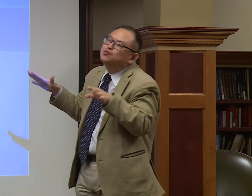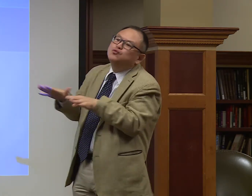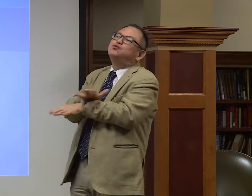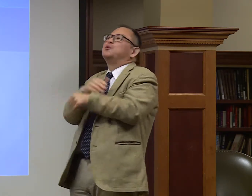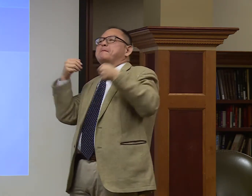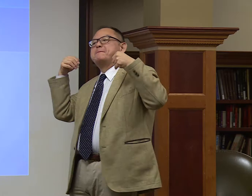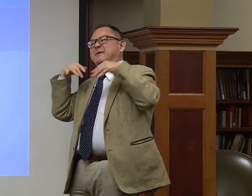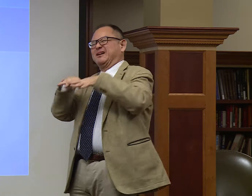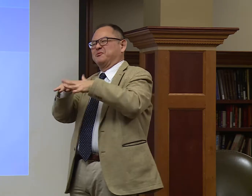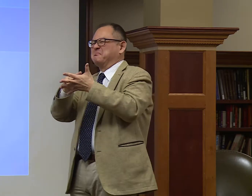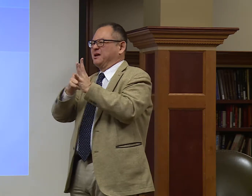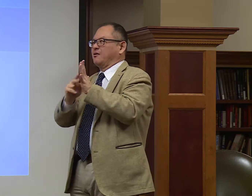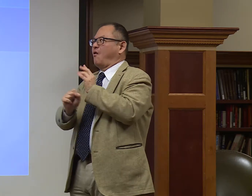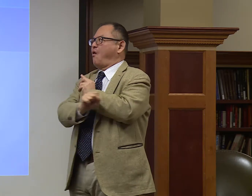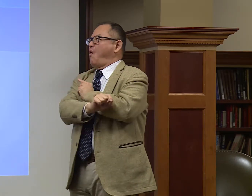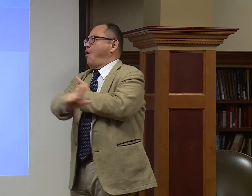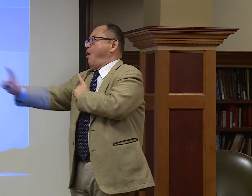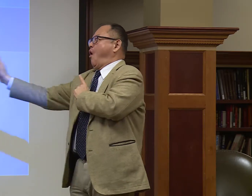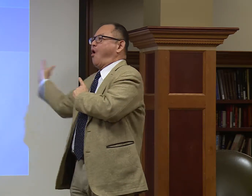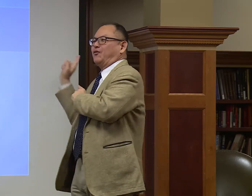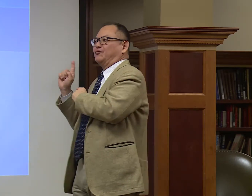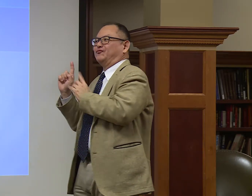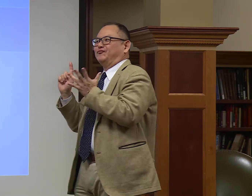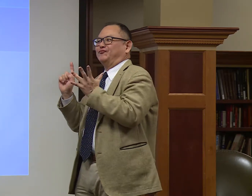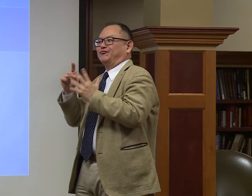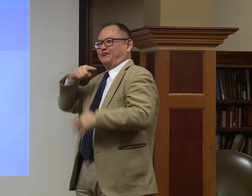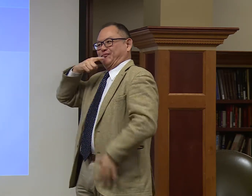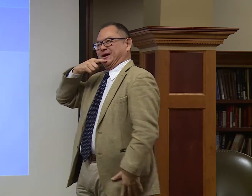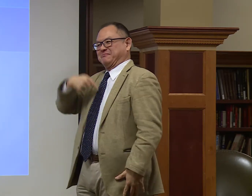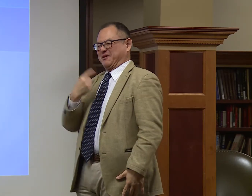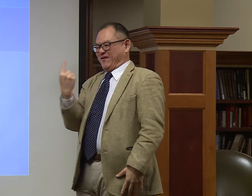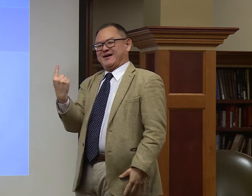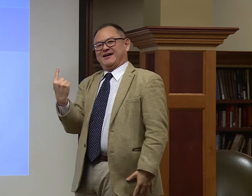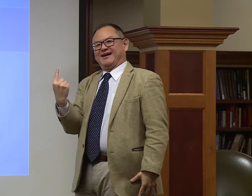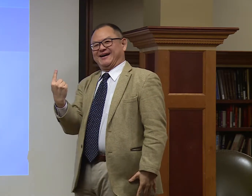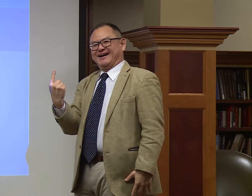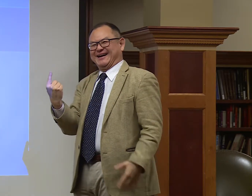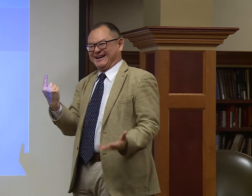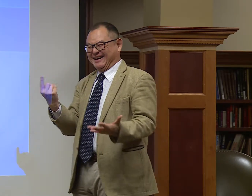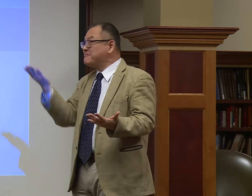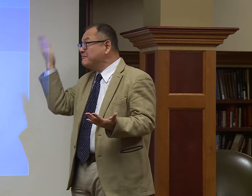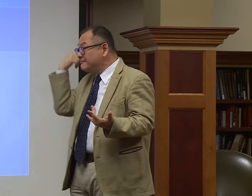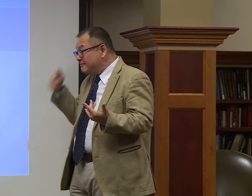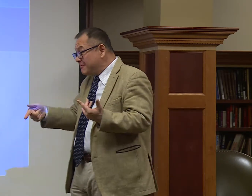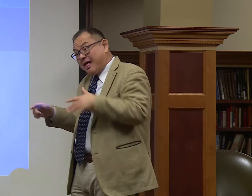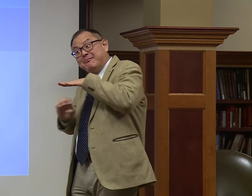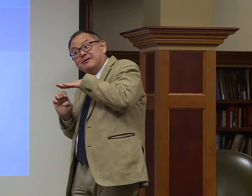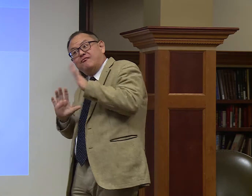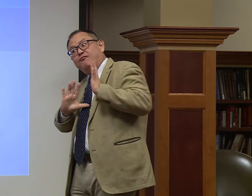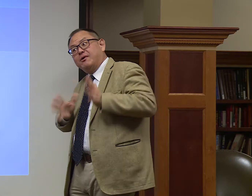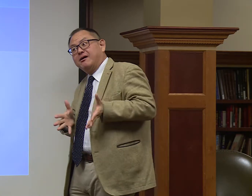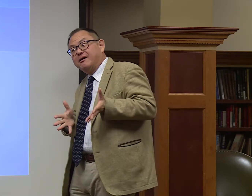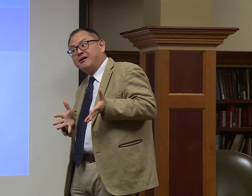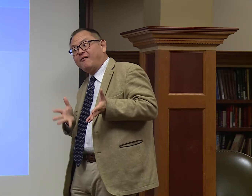That meant there was no longer a self-contained classroom for myself and other Deaf and hard-of-hearing students. I was surrounded by only hearing people.